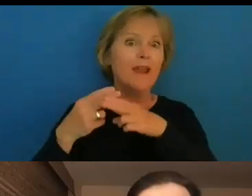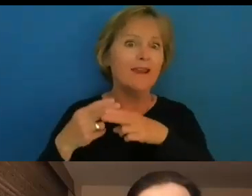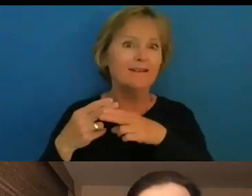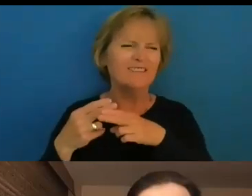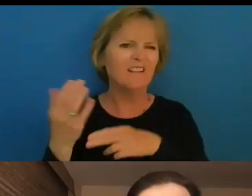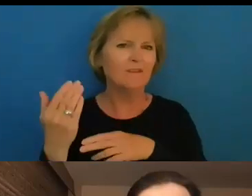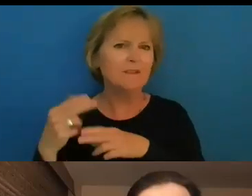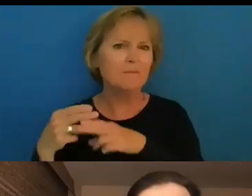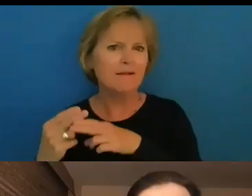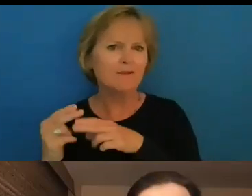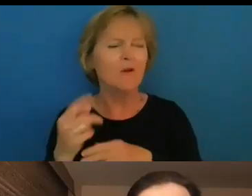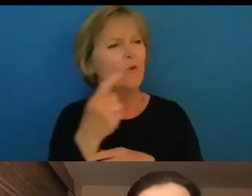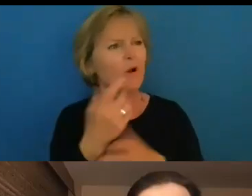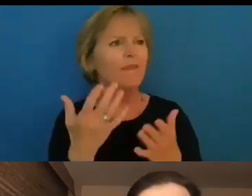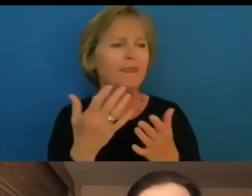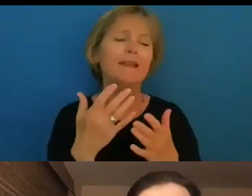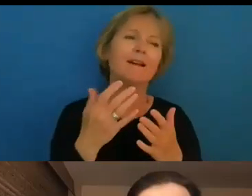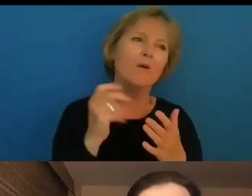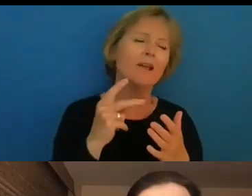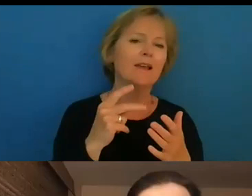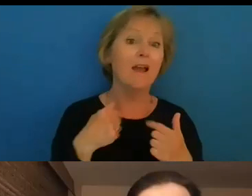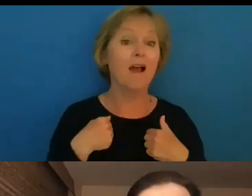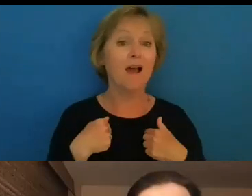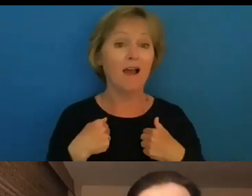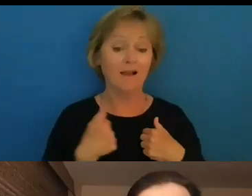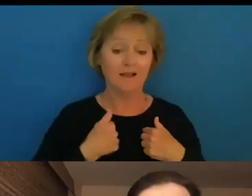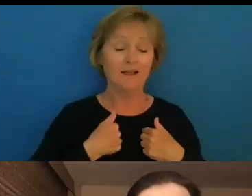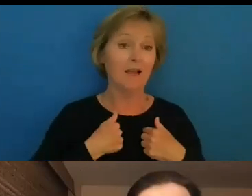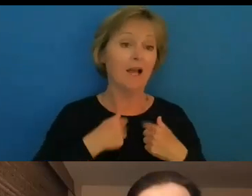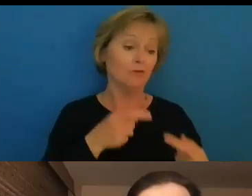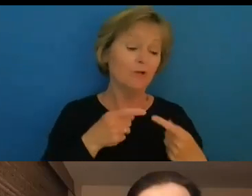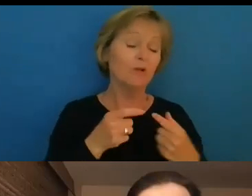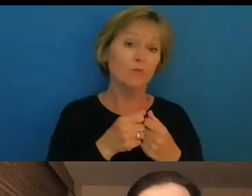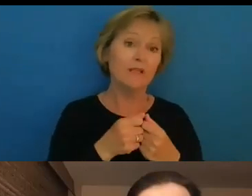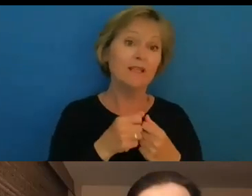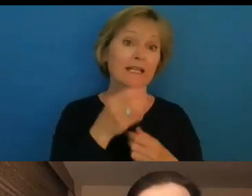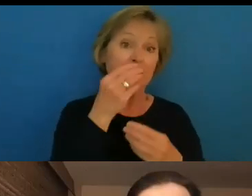And it's one thing to be anxious about-- I've struggled with disordered eating for my entire life.